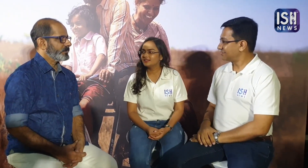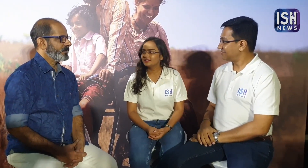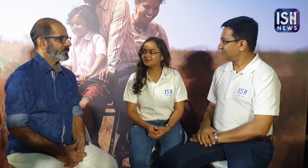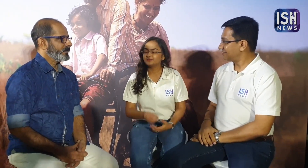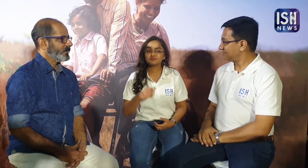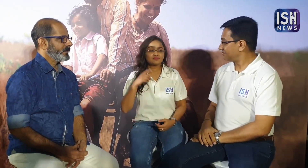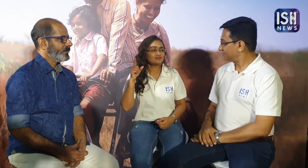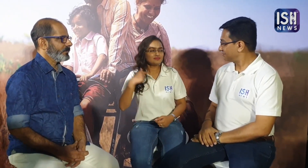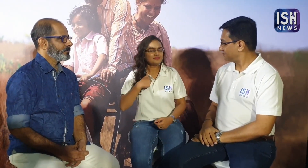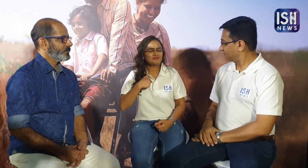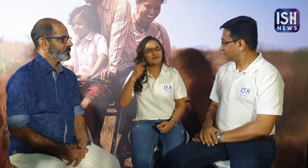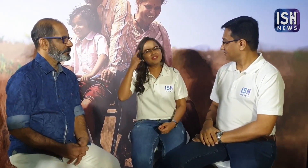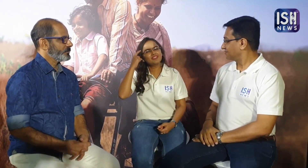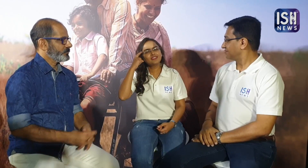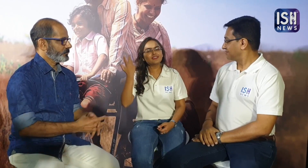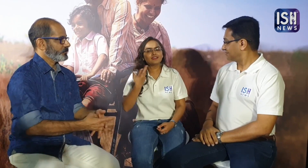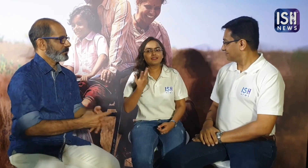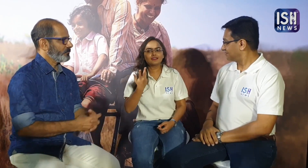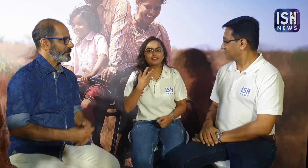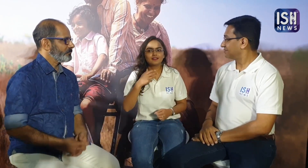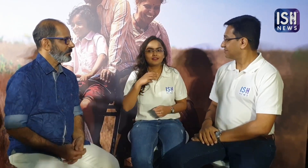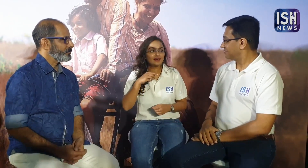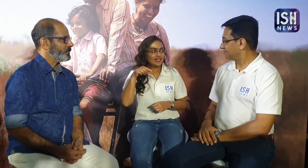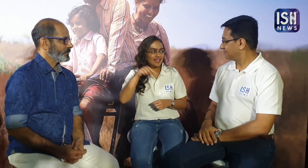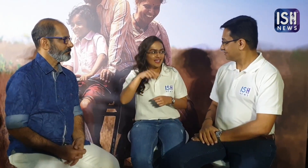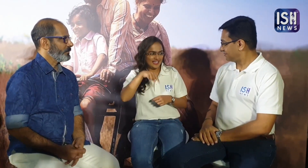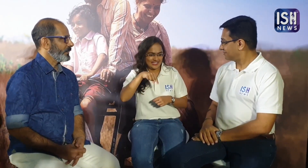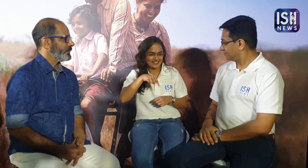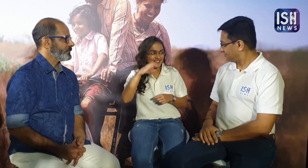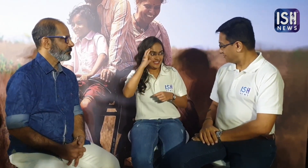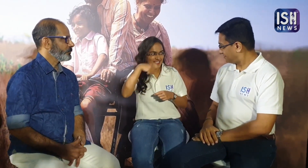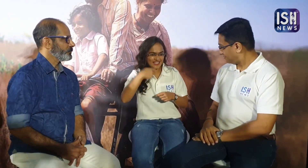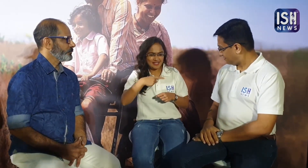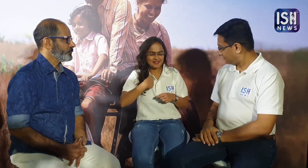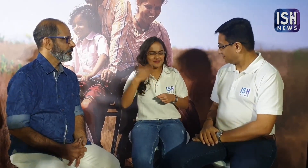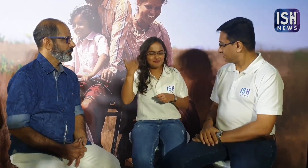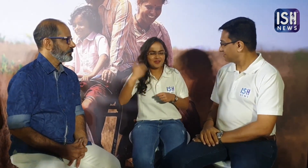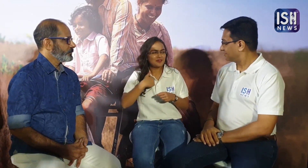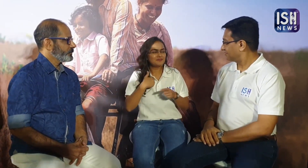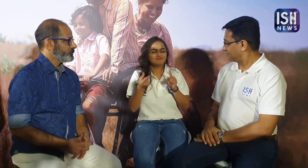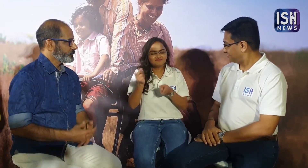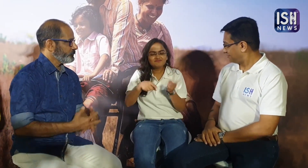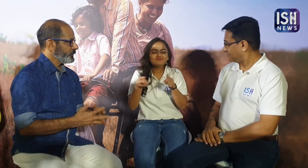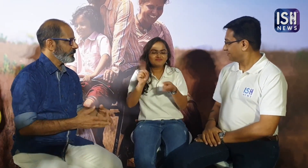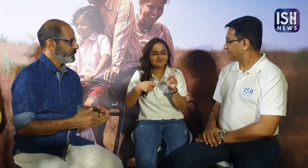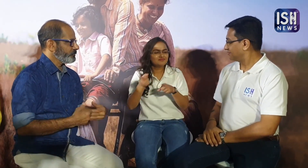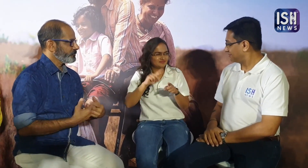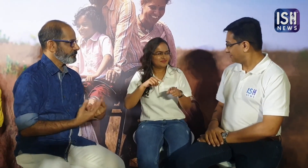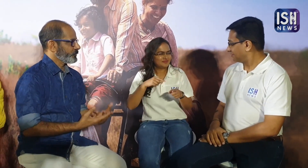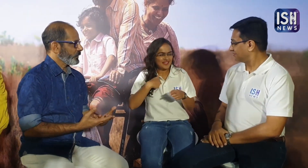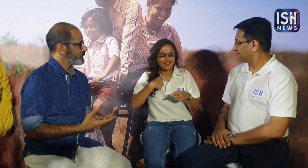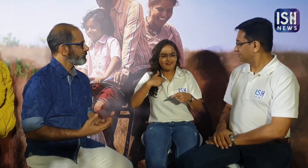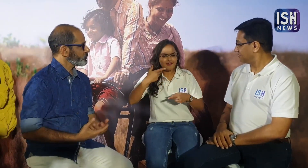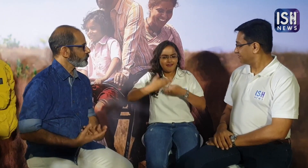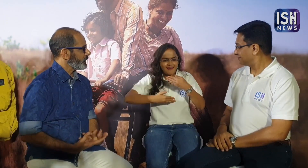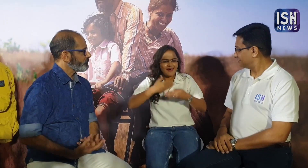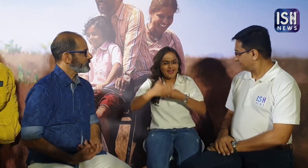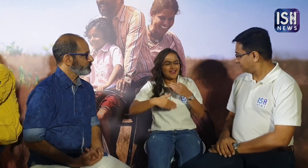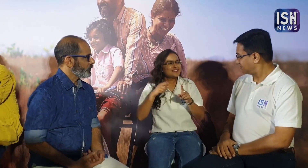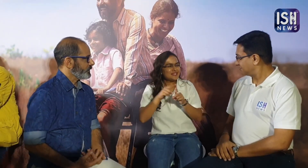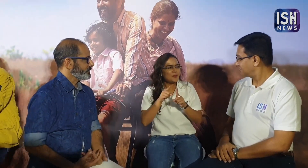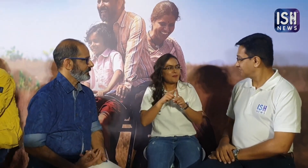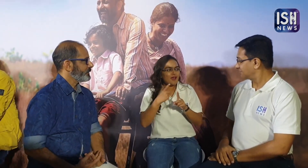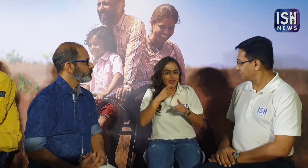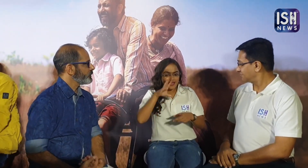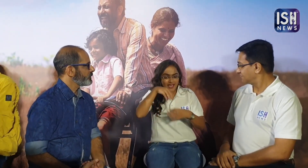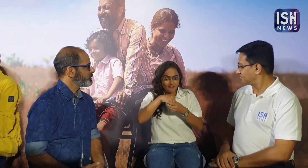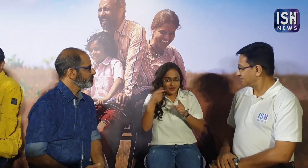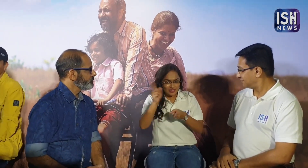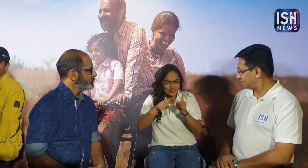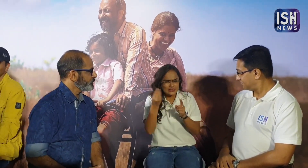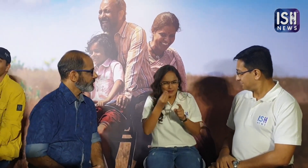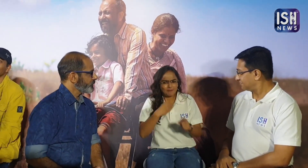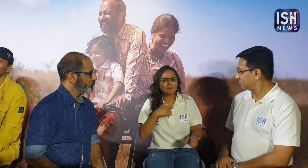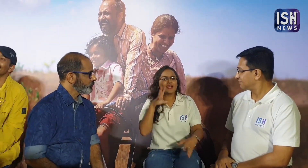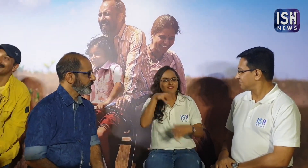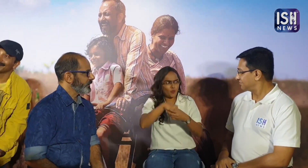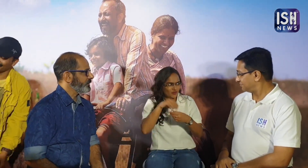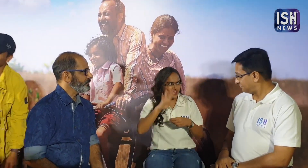I feel that during the production of the film, I was involved